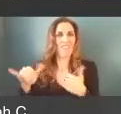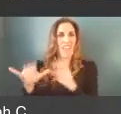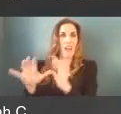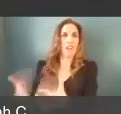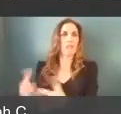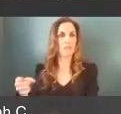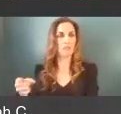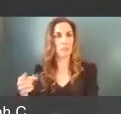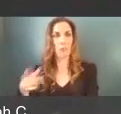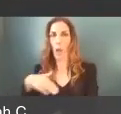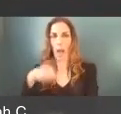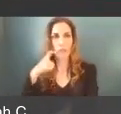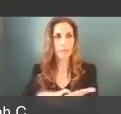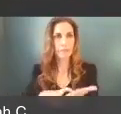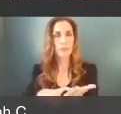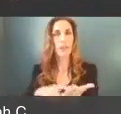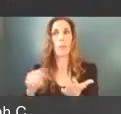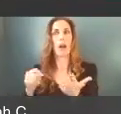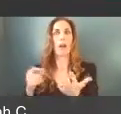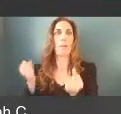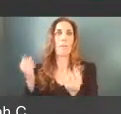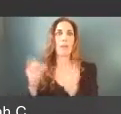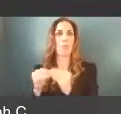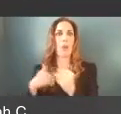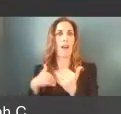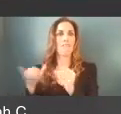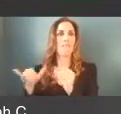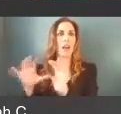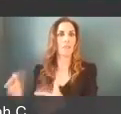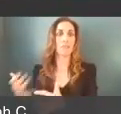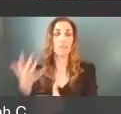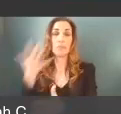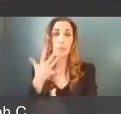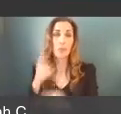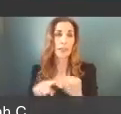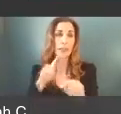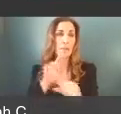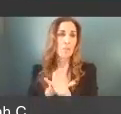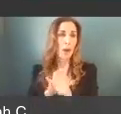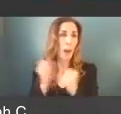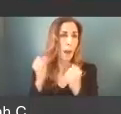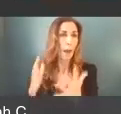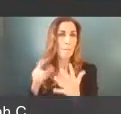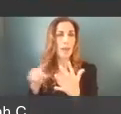but unfortunately I'm not able to identify, to answer whether or not it is the predominant strain.